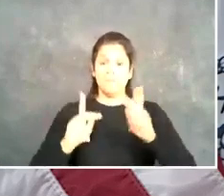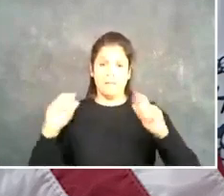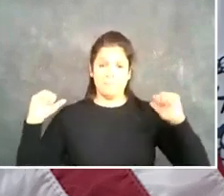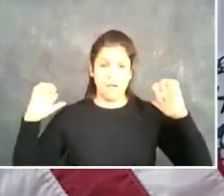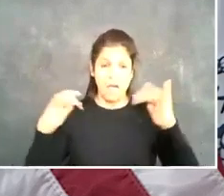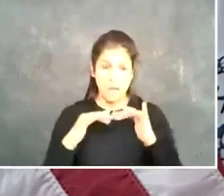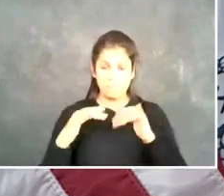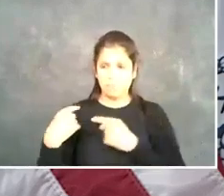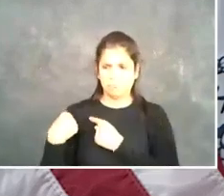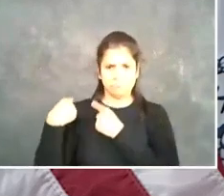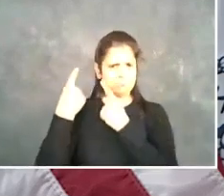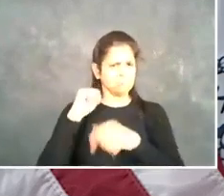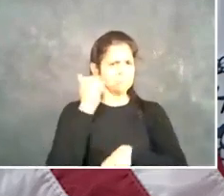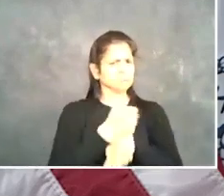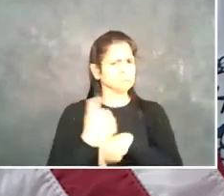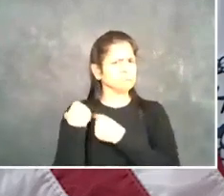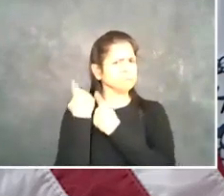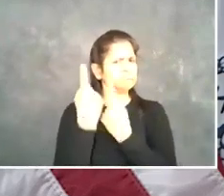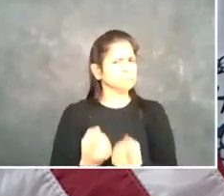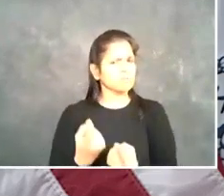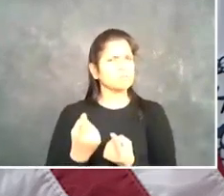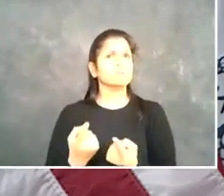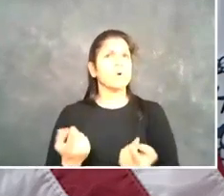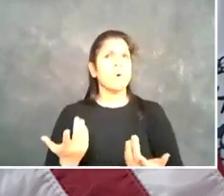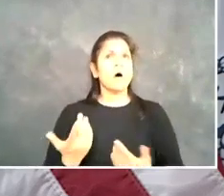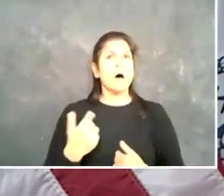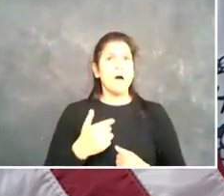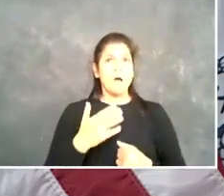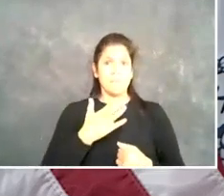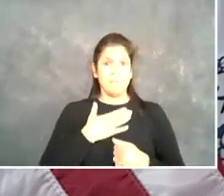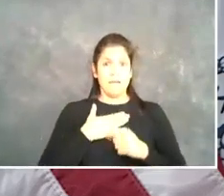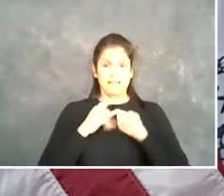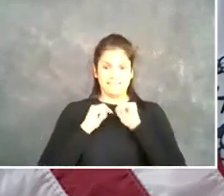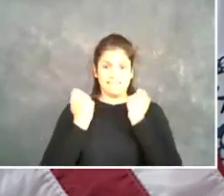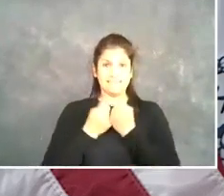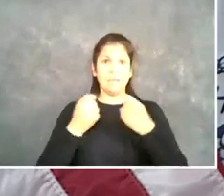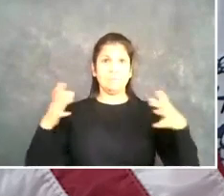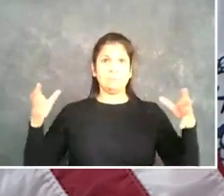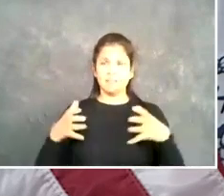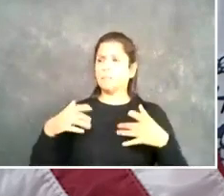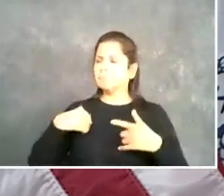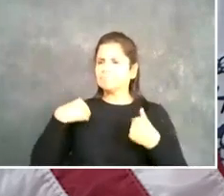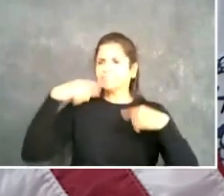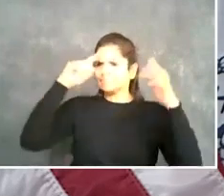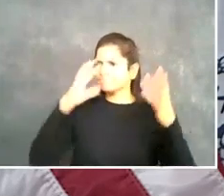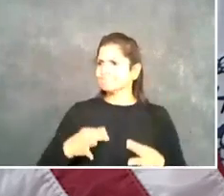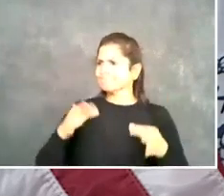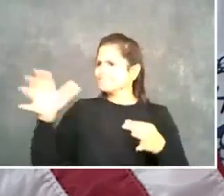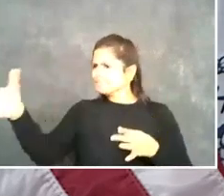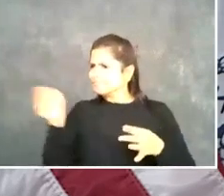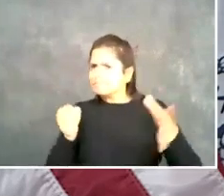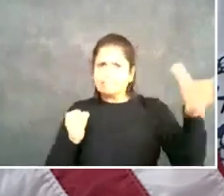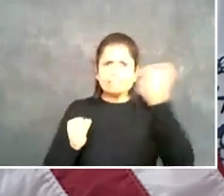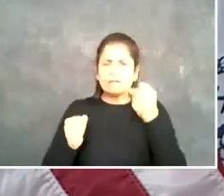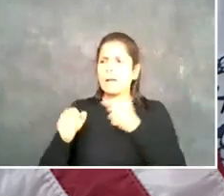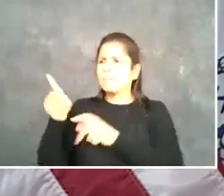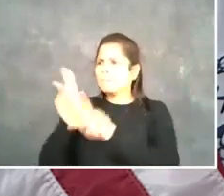THE WAY WE DID OUR TRANSITION. THE WAY WE CHOSE OUR TEAM. THE WAY WE HAVE CONTINUED TO